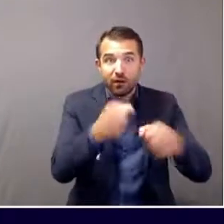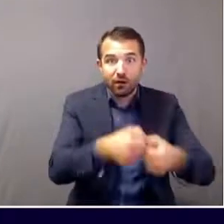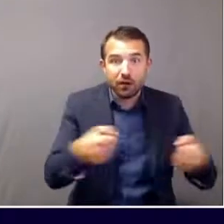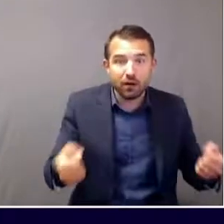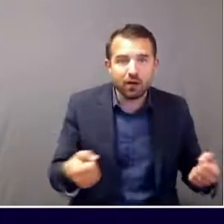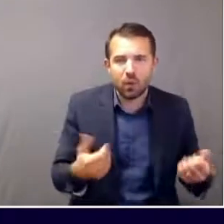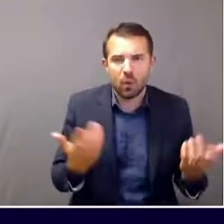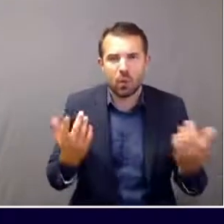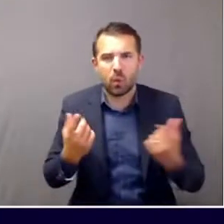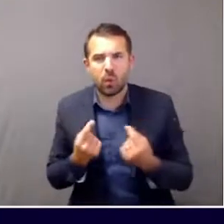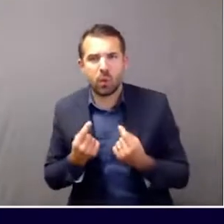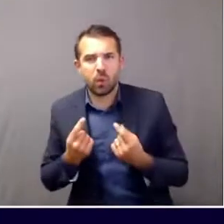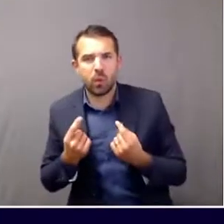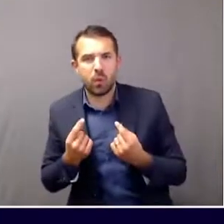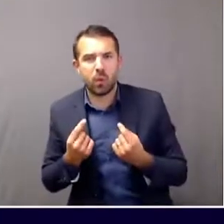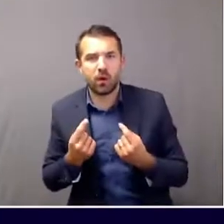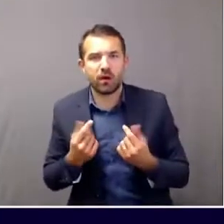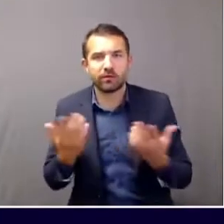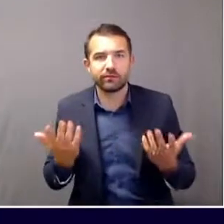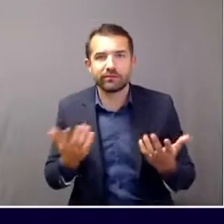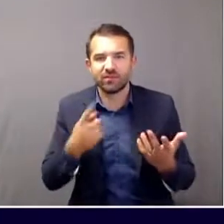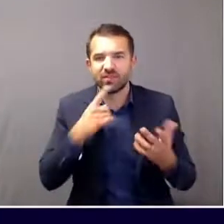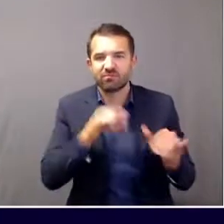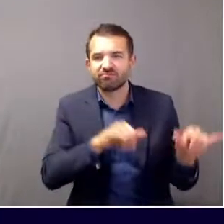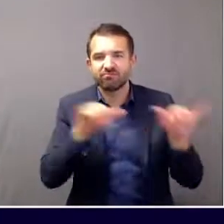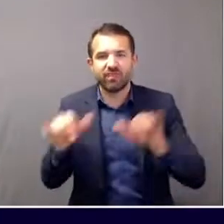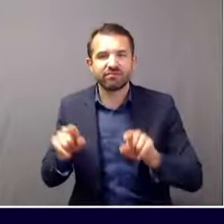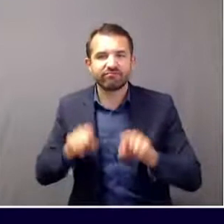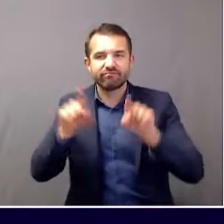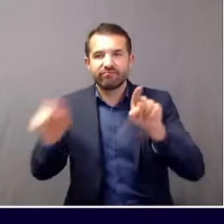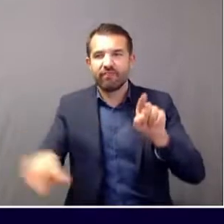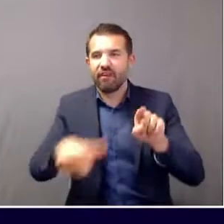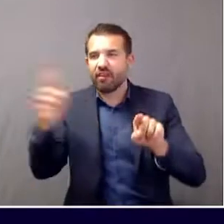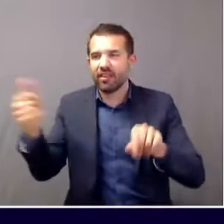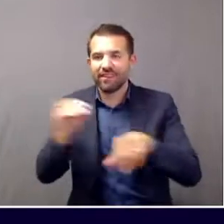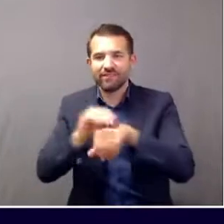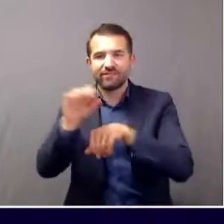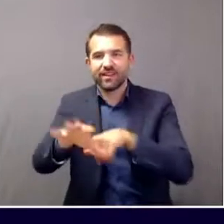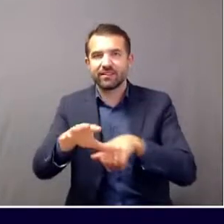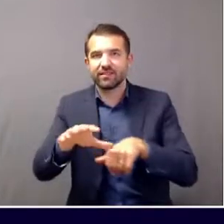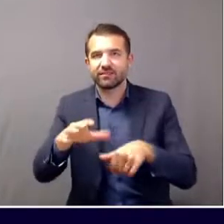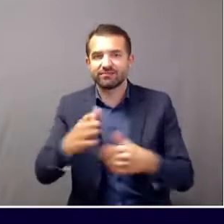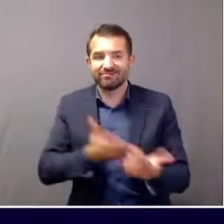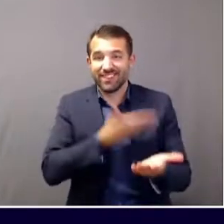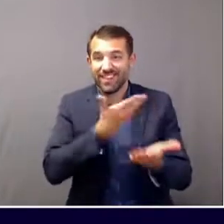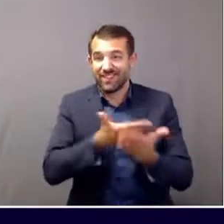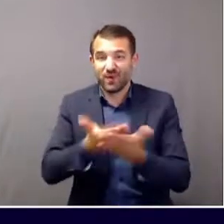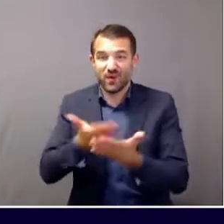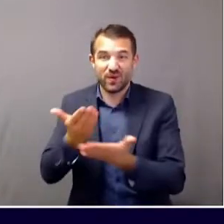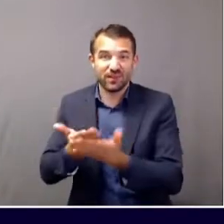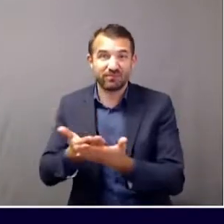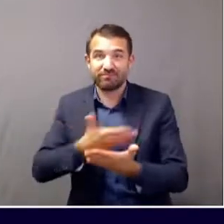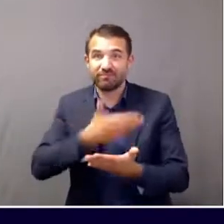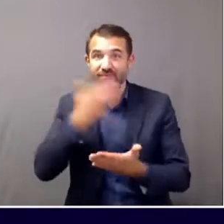way we request all other gains looking at the evidence looking